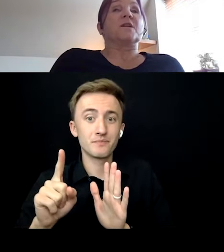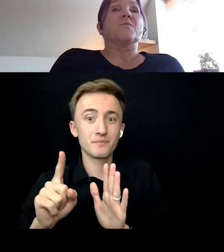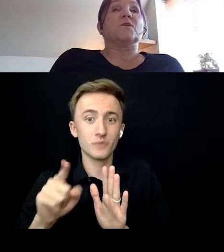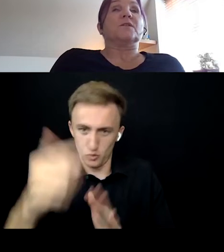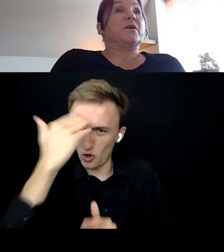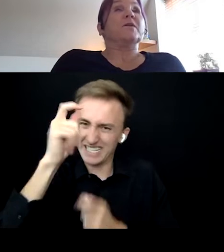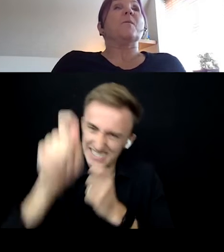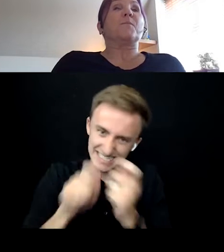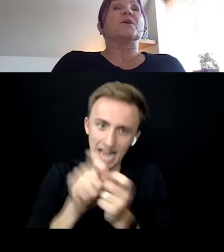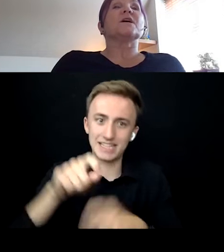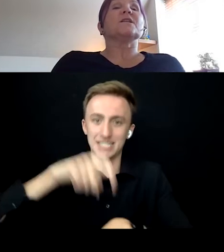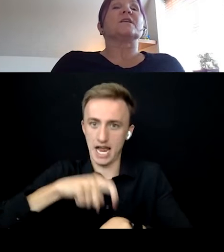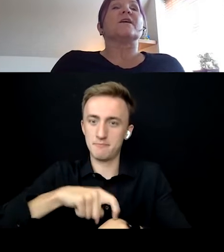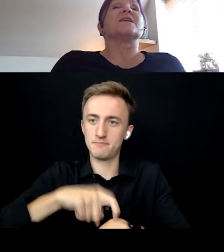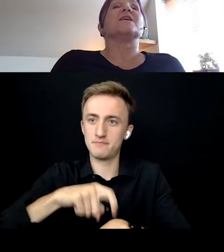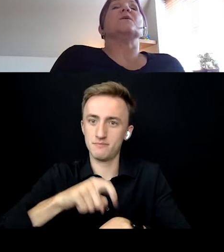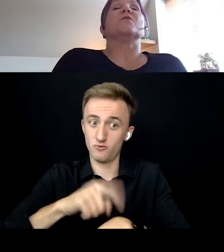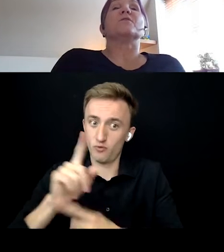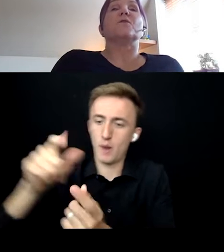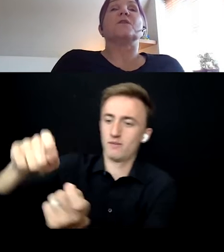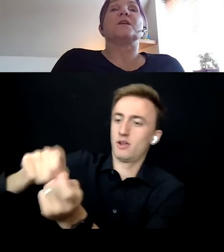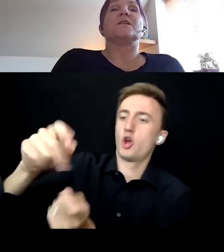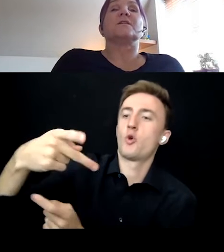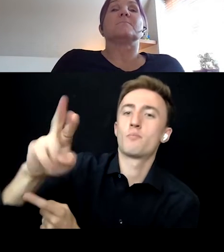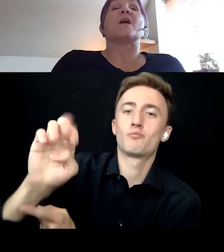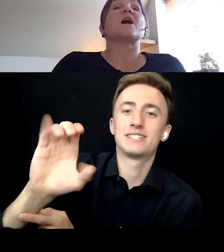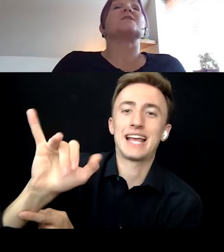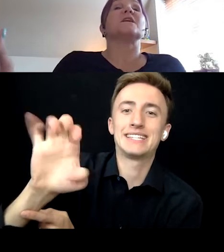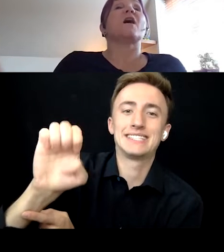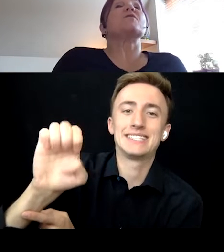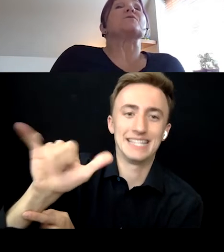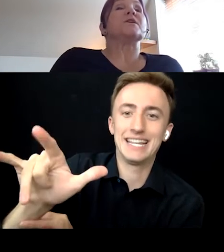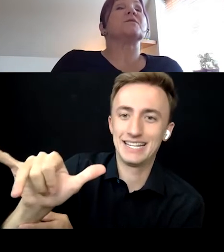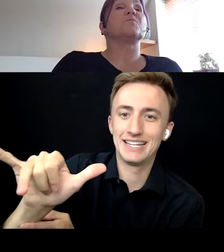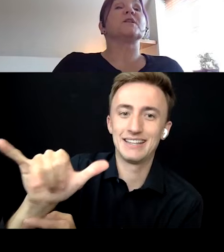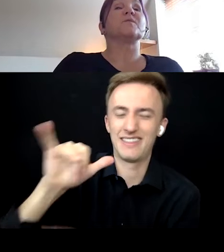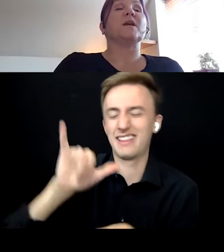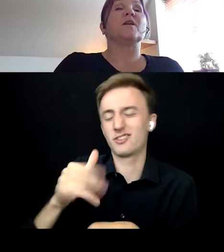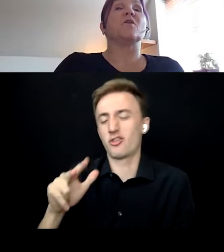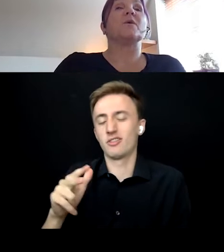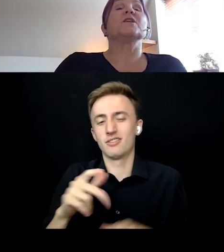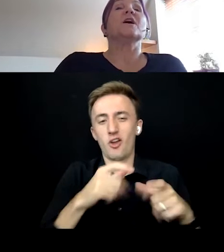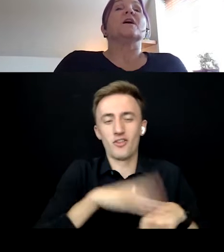the third [sound of fact] You are hearing what it was precisely. And that's the current voice, which